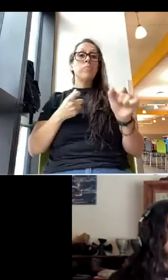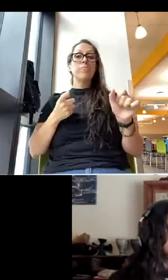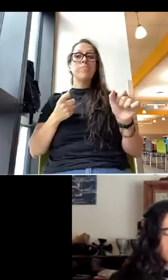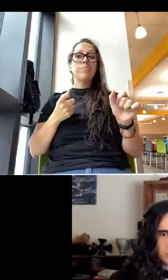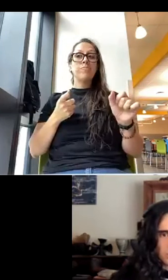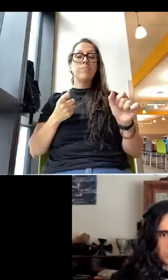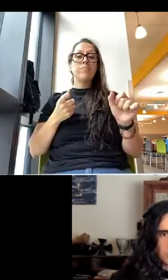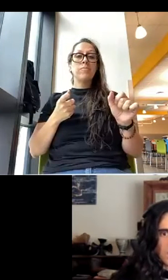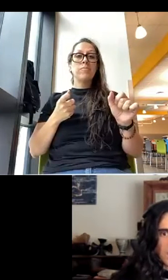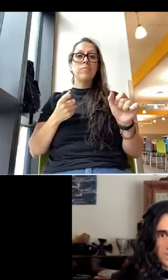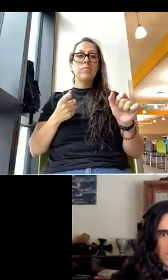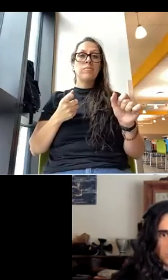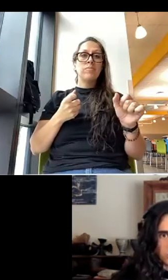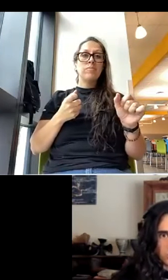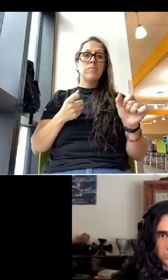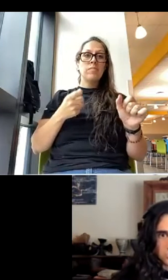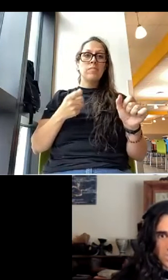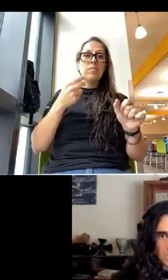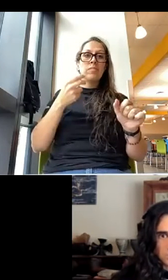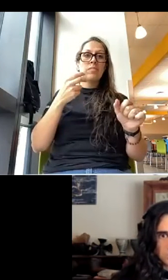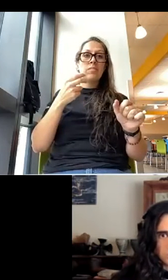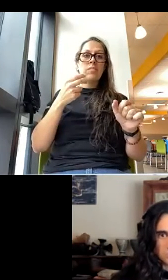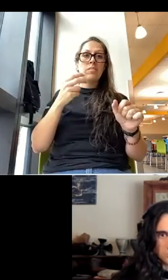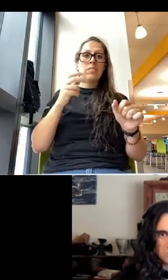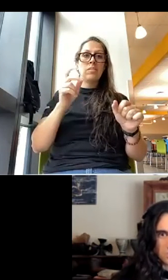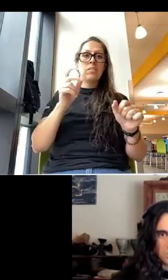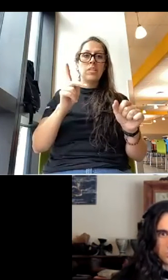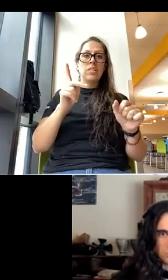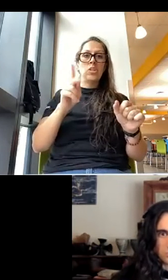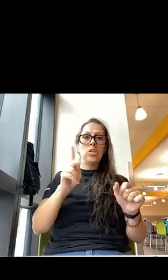tribe called the Hakka or Kuja, which is like, they're, they're